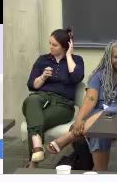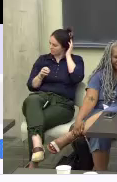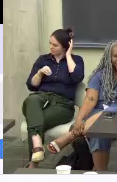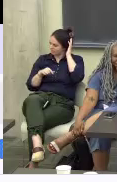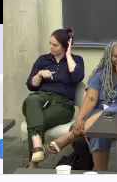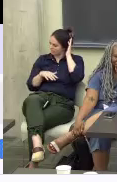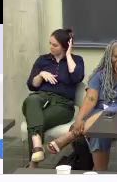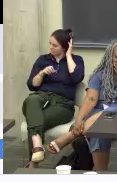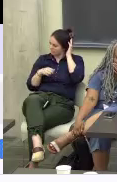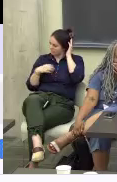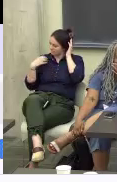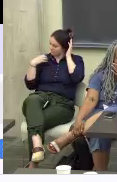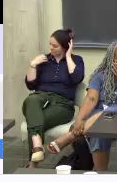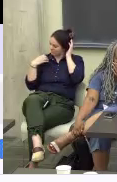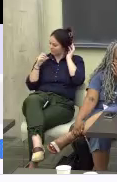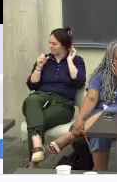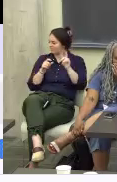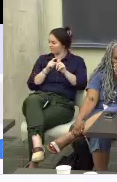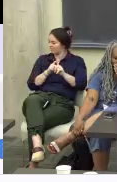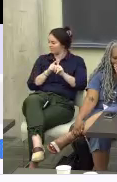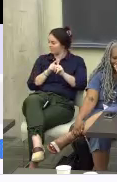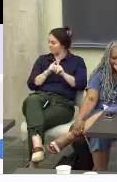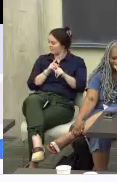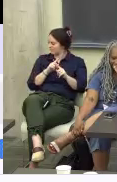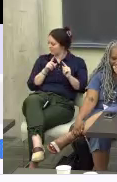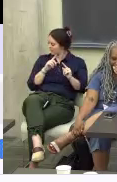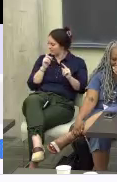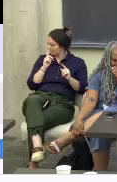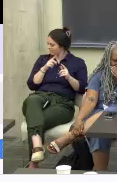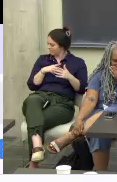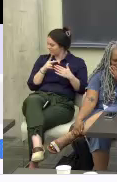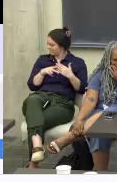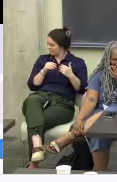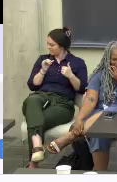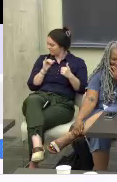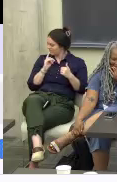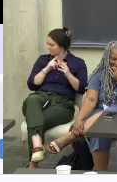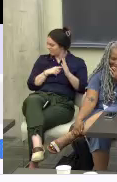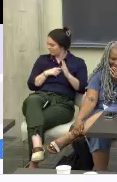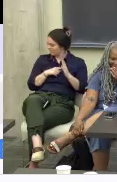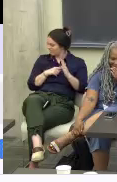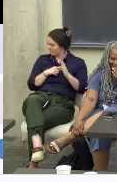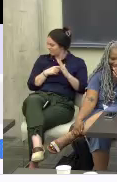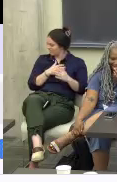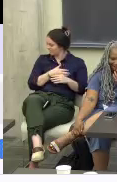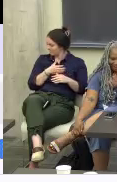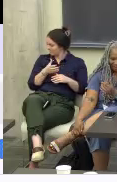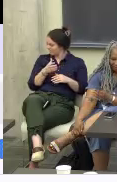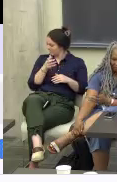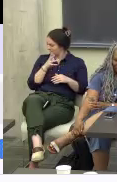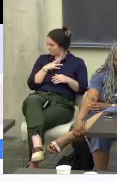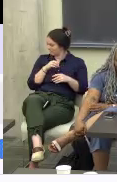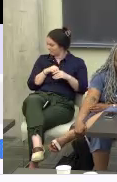that Are programs like there were programs, for instance, like empowering women in stem as an